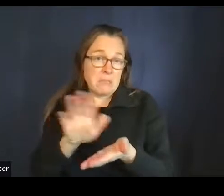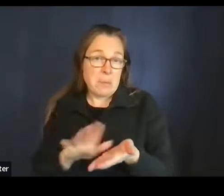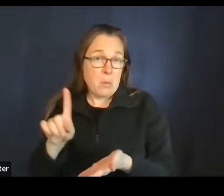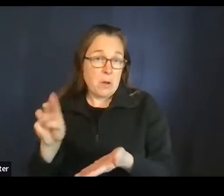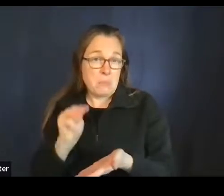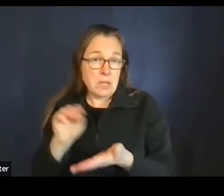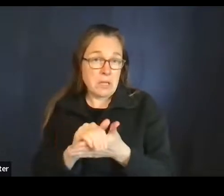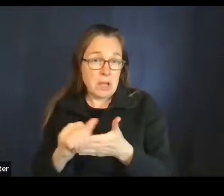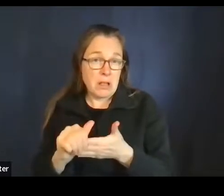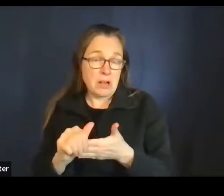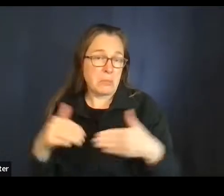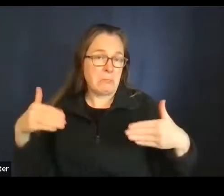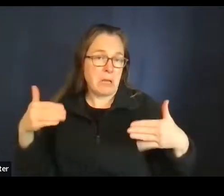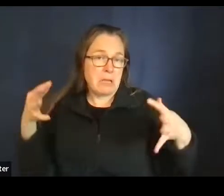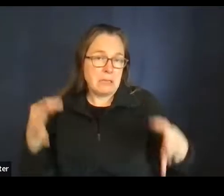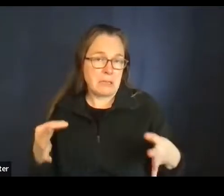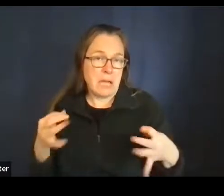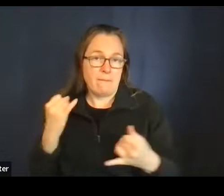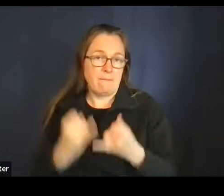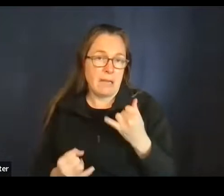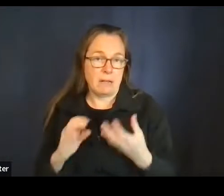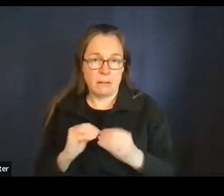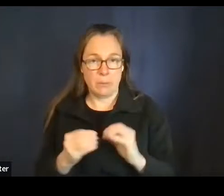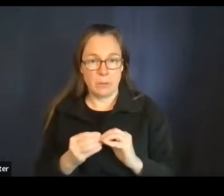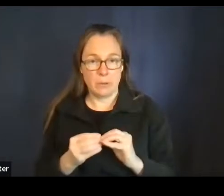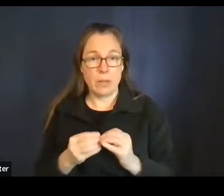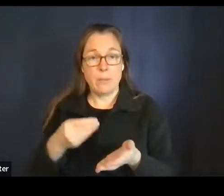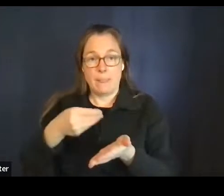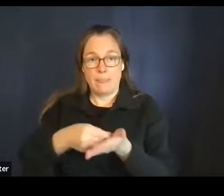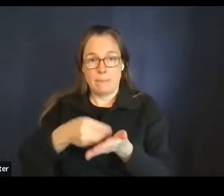We're still finalizing those final numbers, but the money will be needed regardless